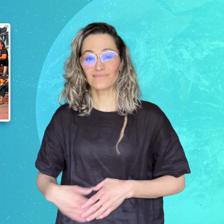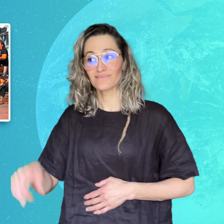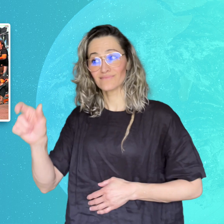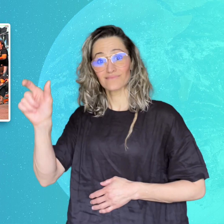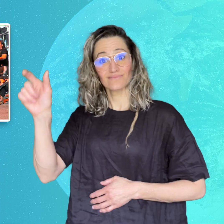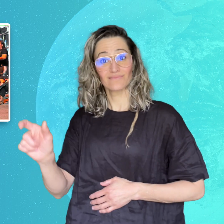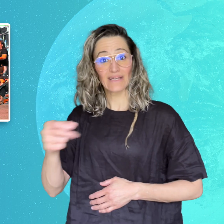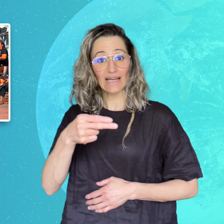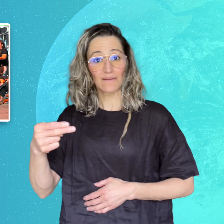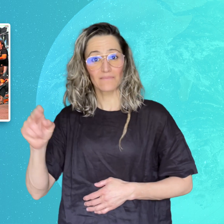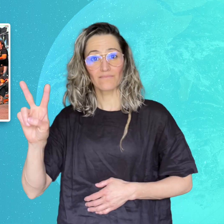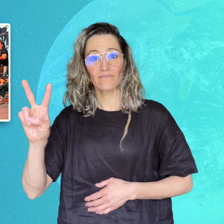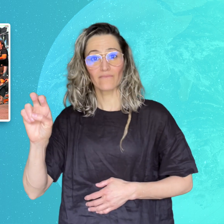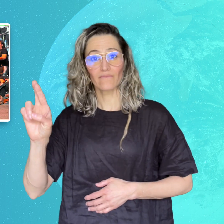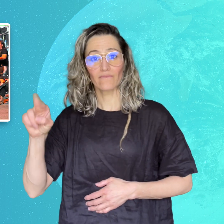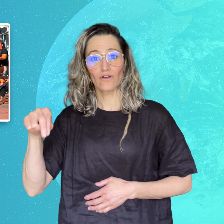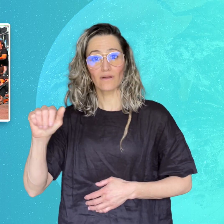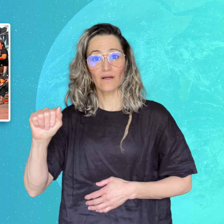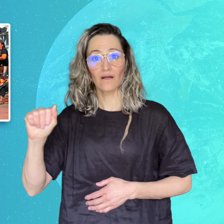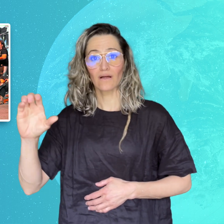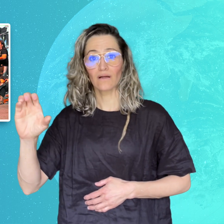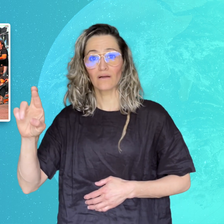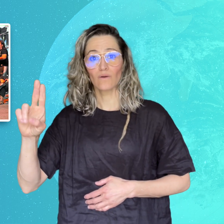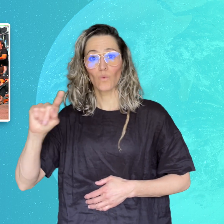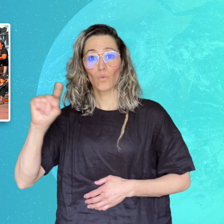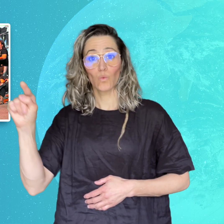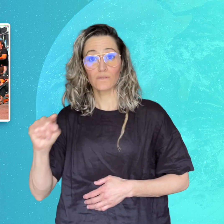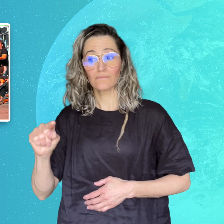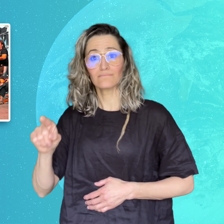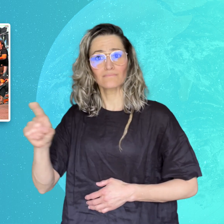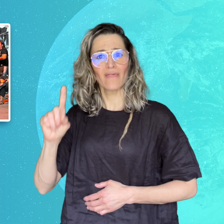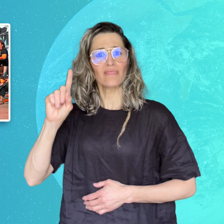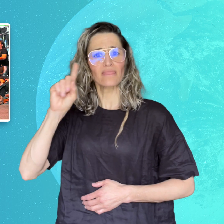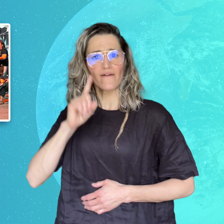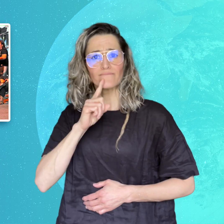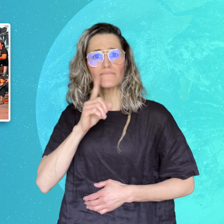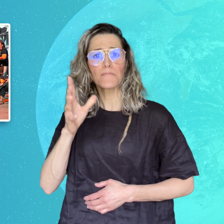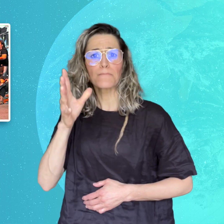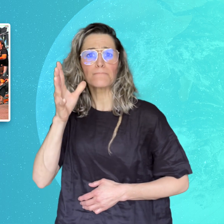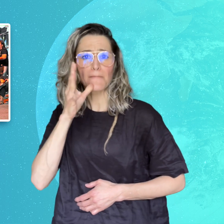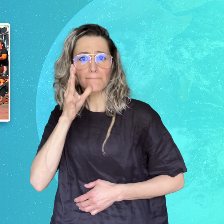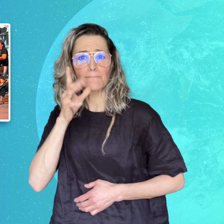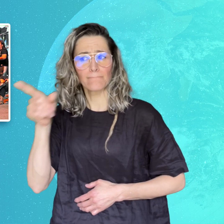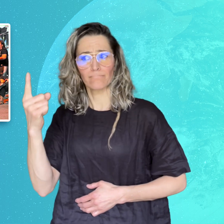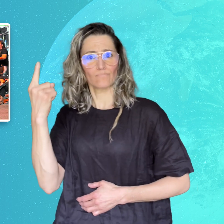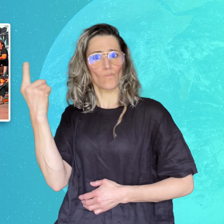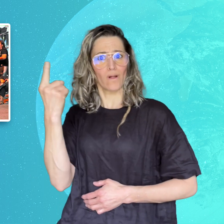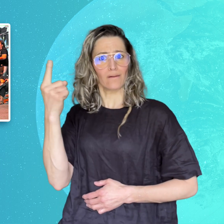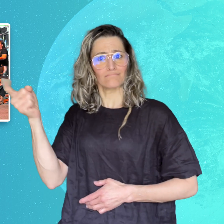Verna Cruz, a Deaf single mother with two daughters,